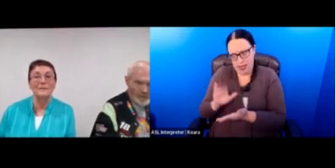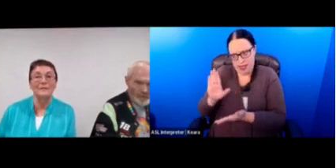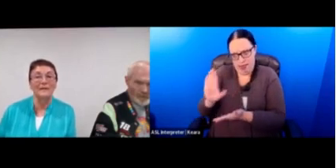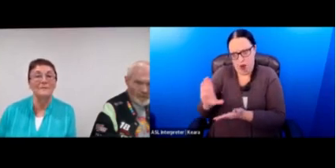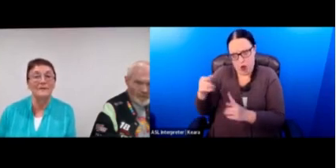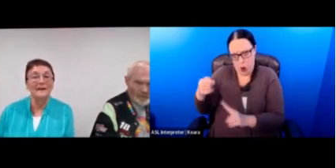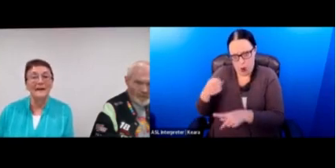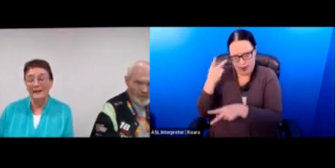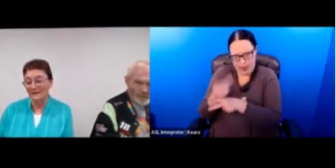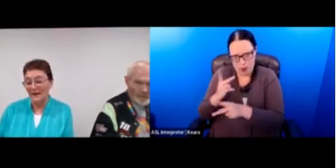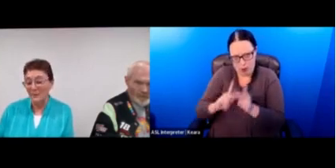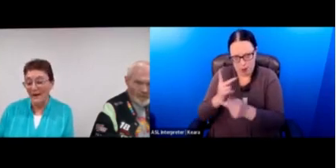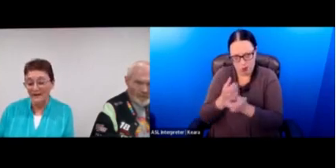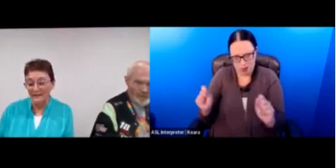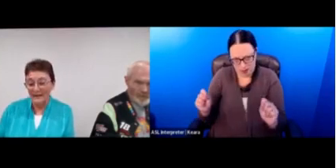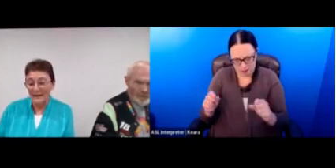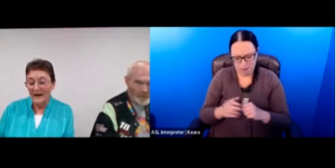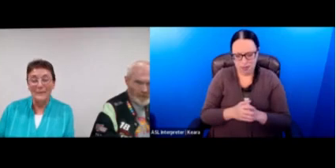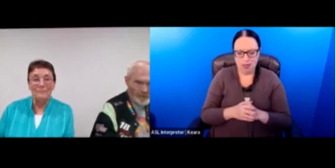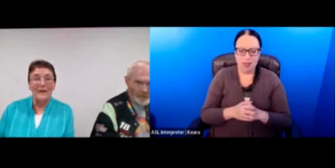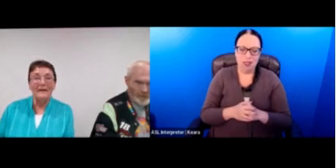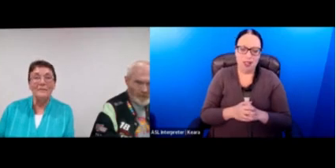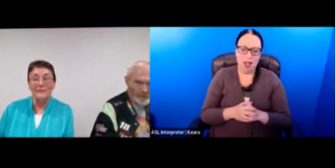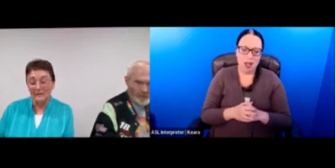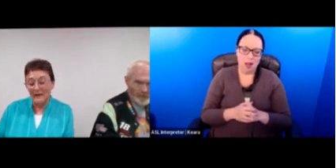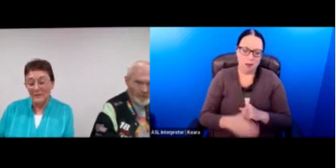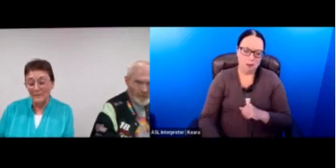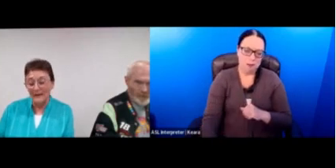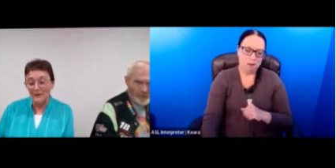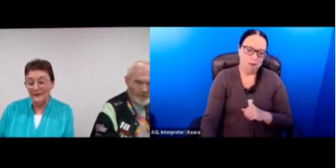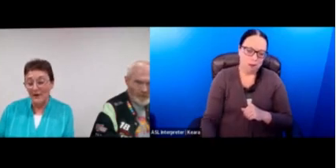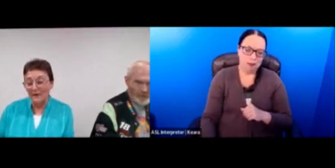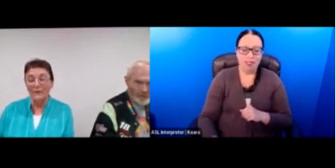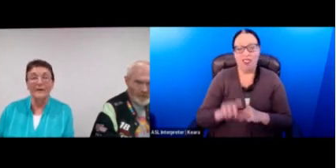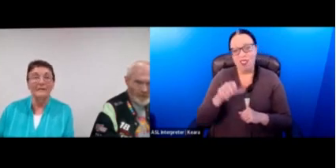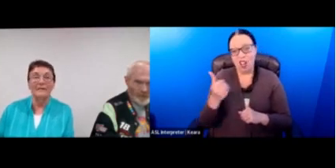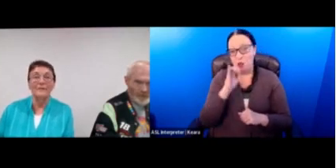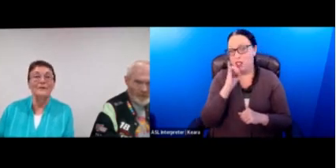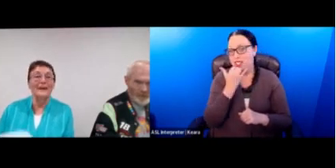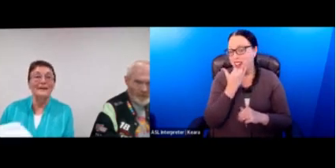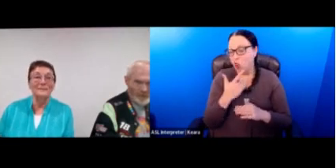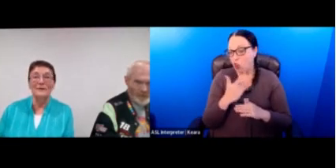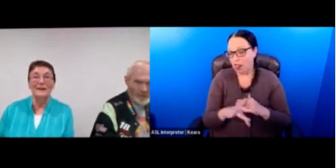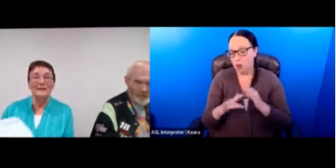people safe. And well. Another mistake we made early on was Communicate, communicate,